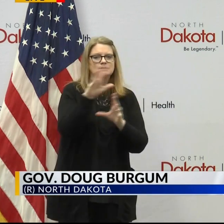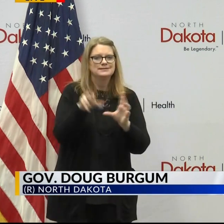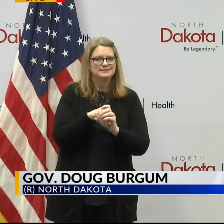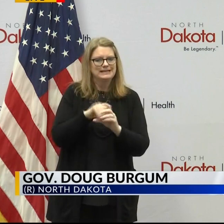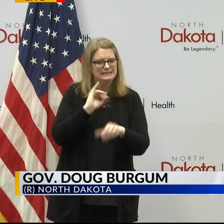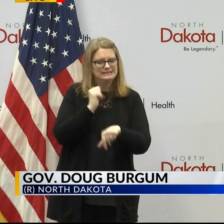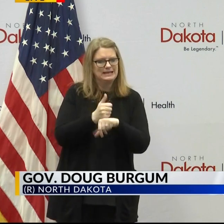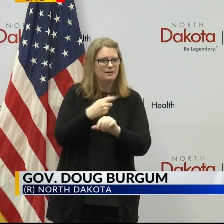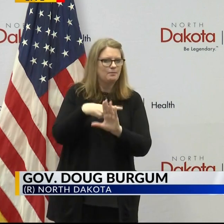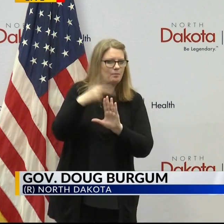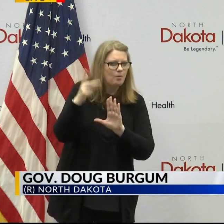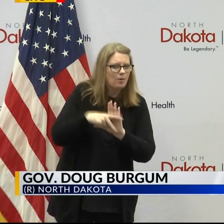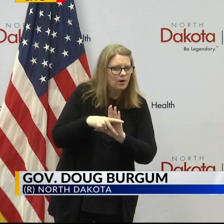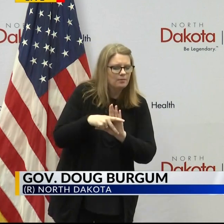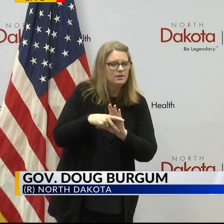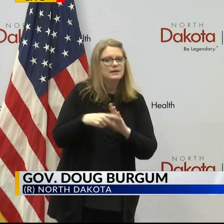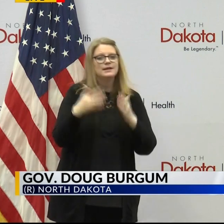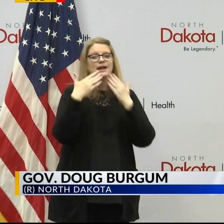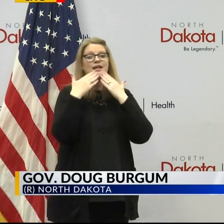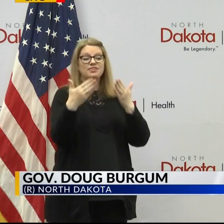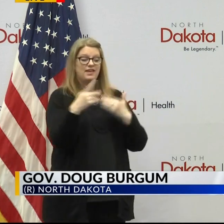HIS TEAM, JESSICA THOMAS AND ALL